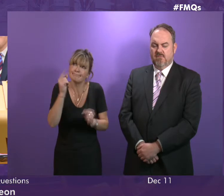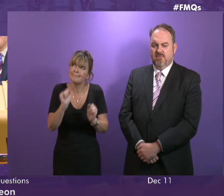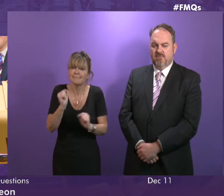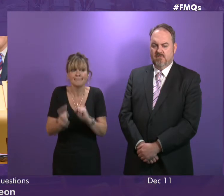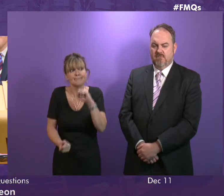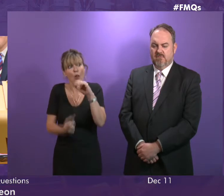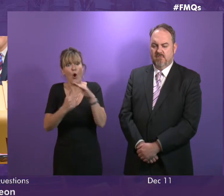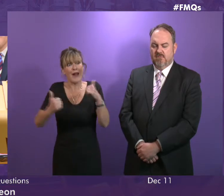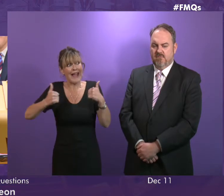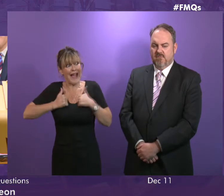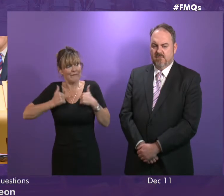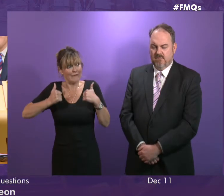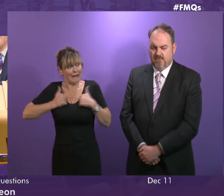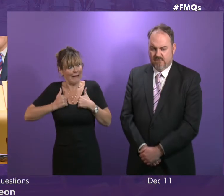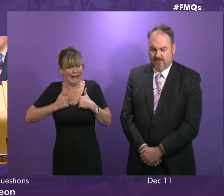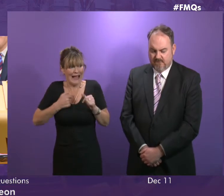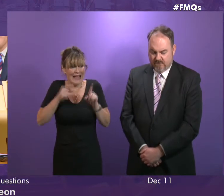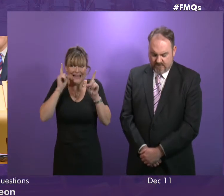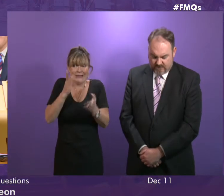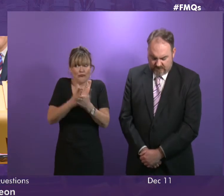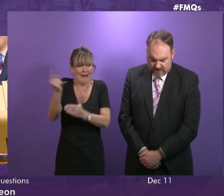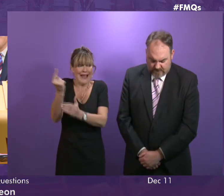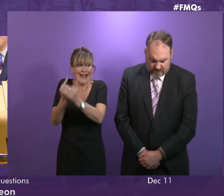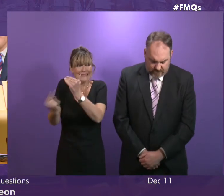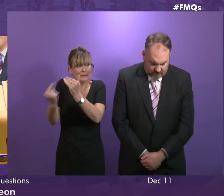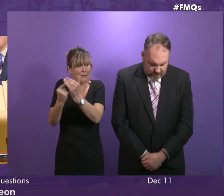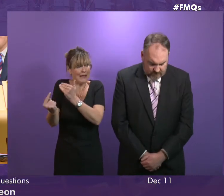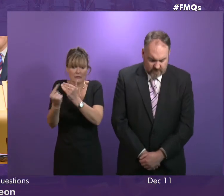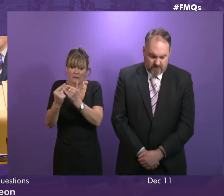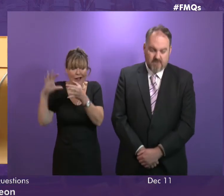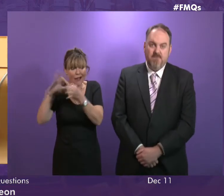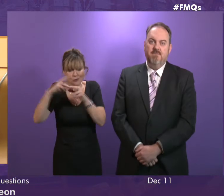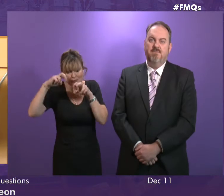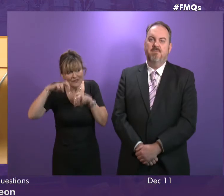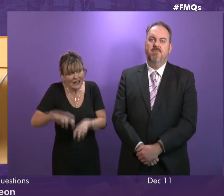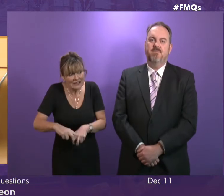of ministers in investigation of deaths and in respect of potential criminal prosecutions.